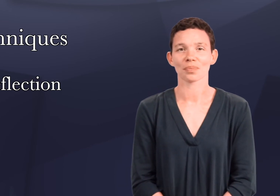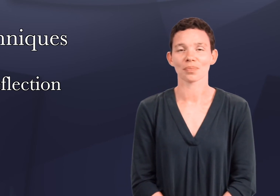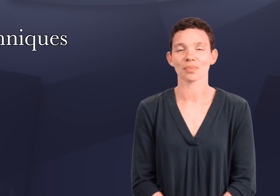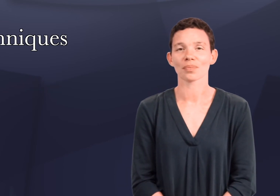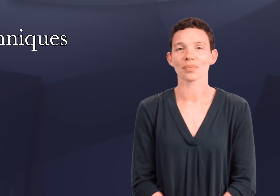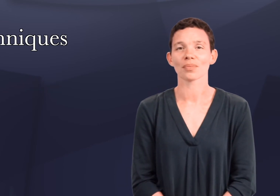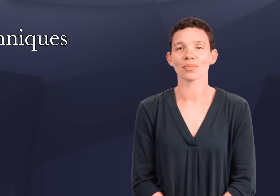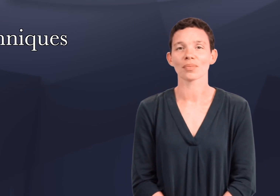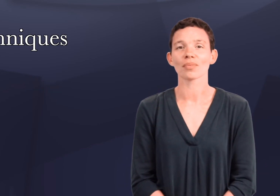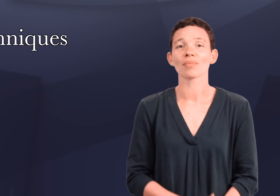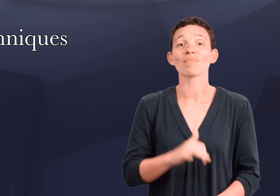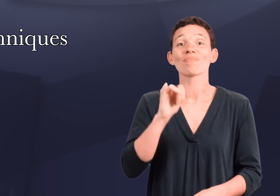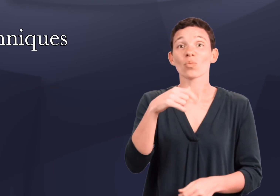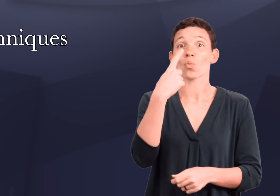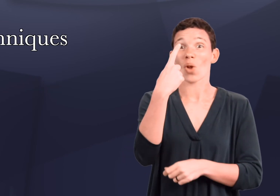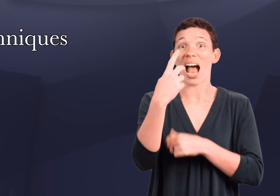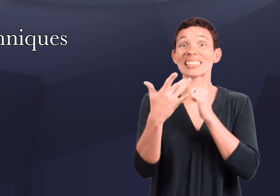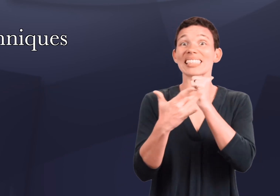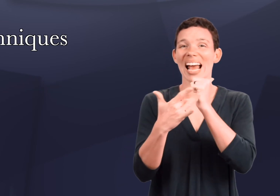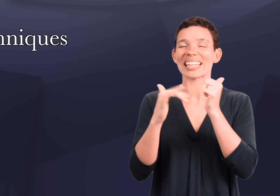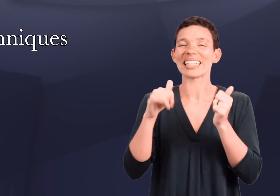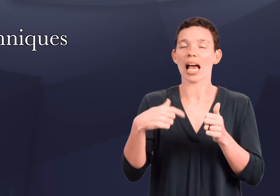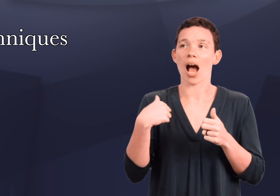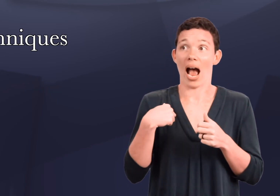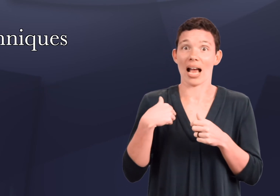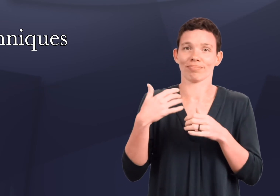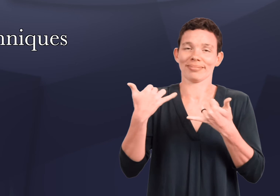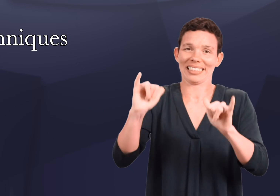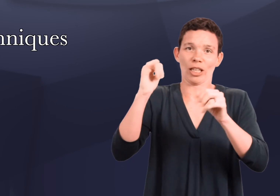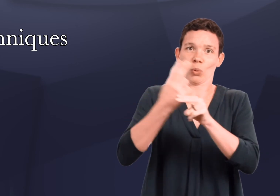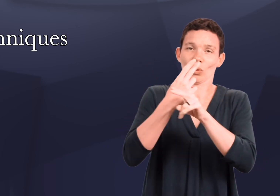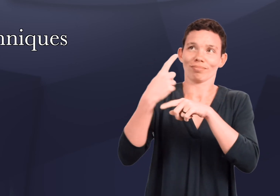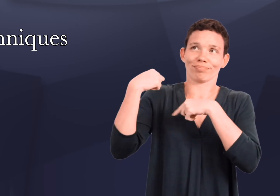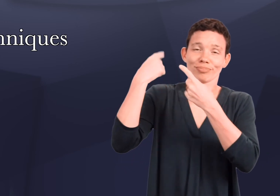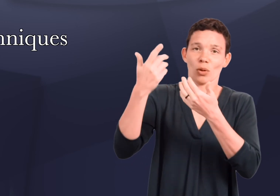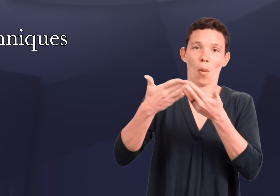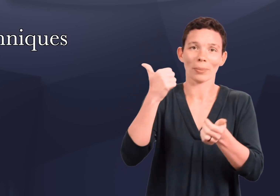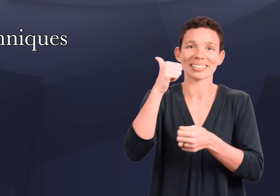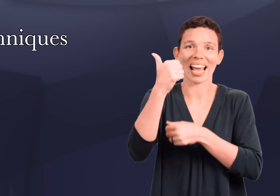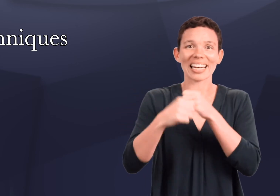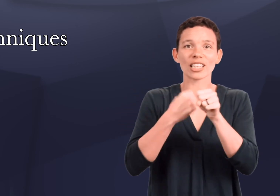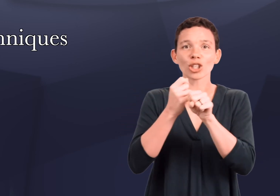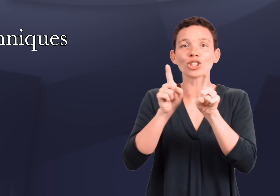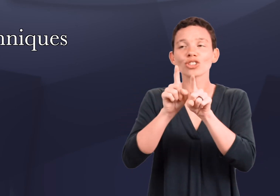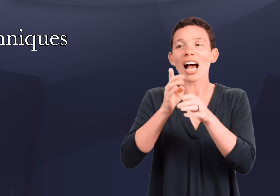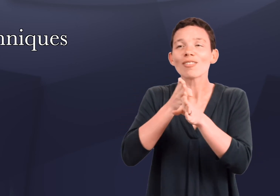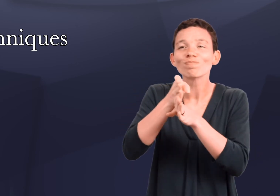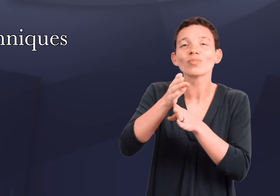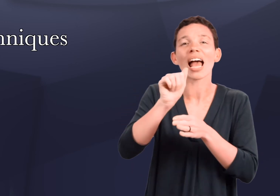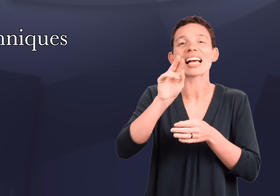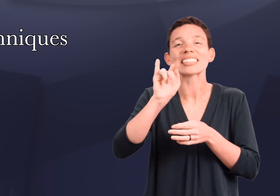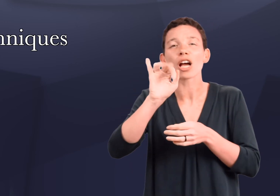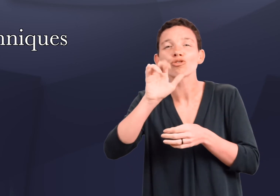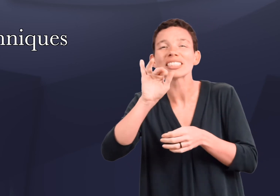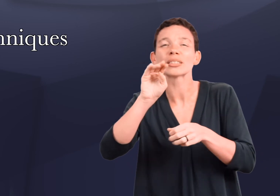There's another technique that I've used daily for the past 10 years in the field of anti-racism.